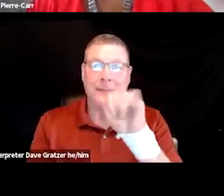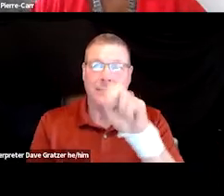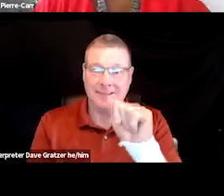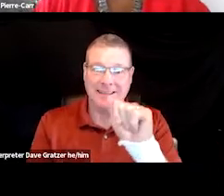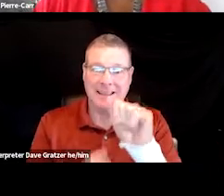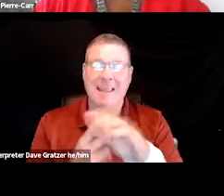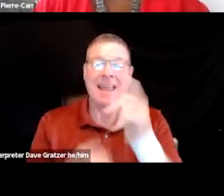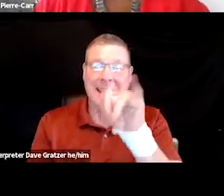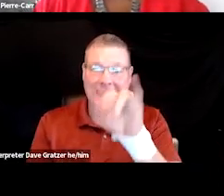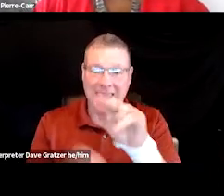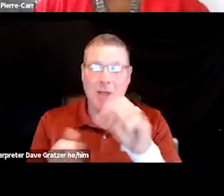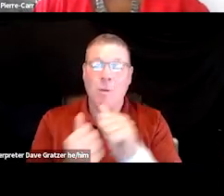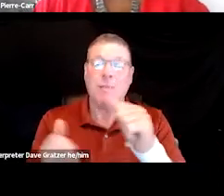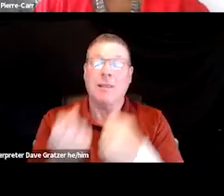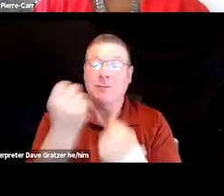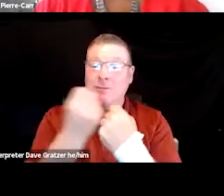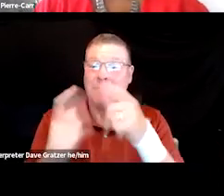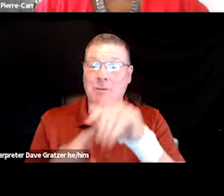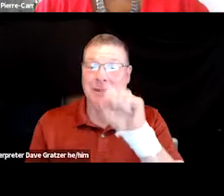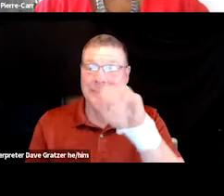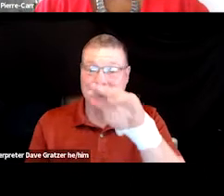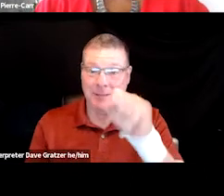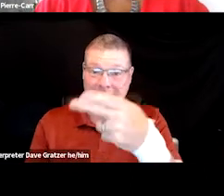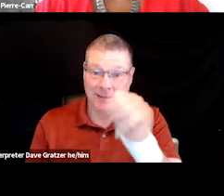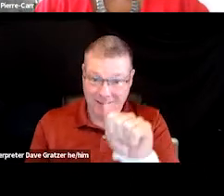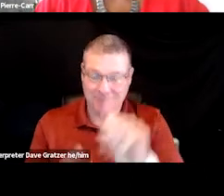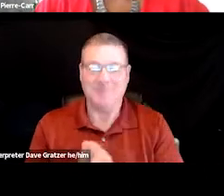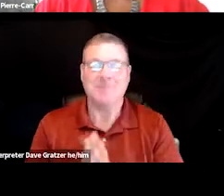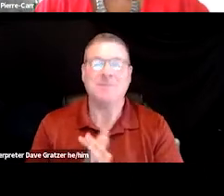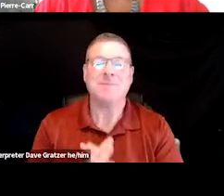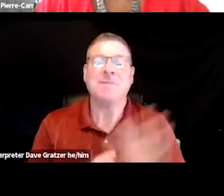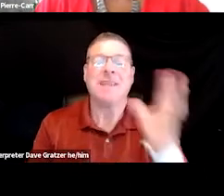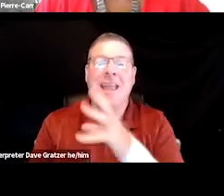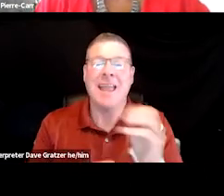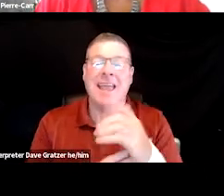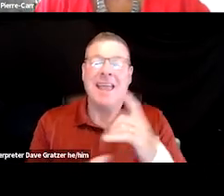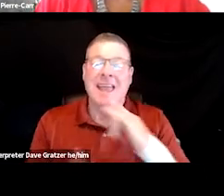with the support of SAMHSA, which is the Substance Abuse and Mental Health Services Administration.